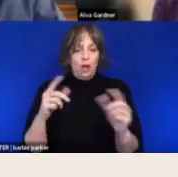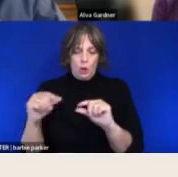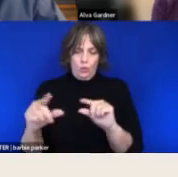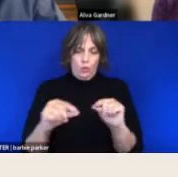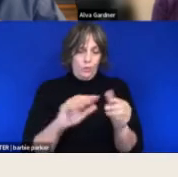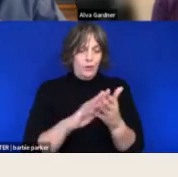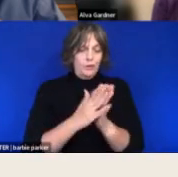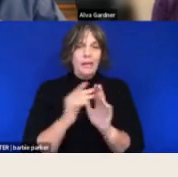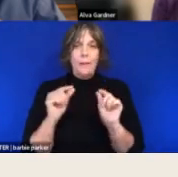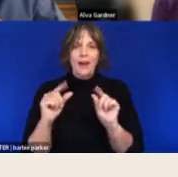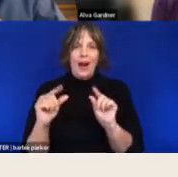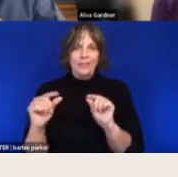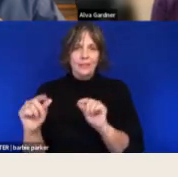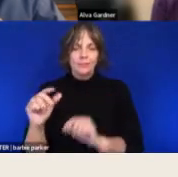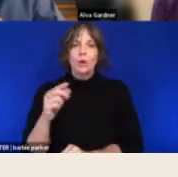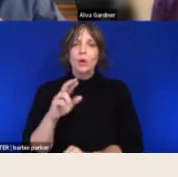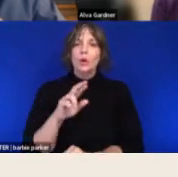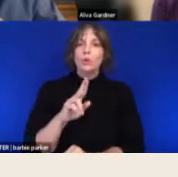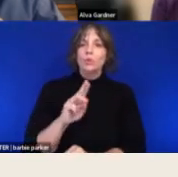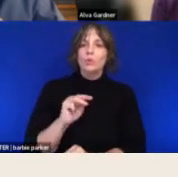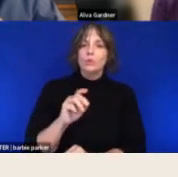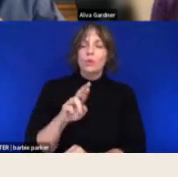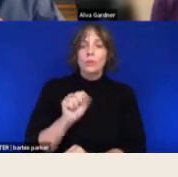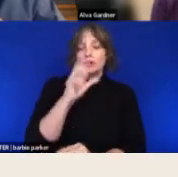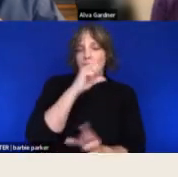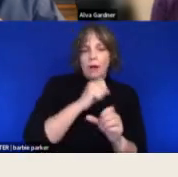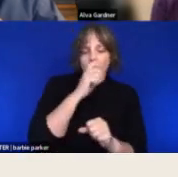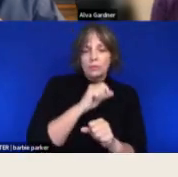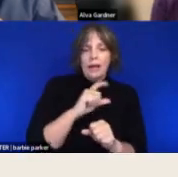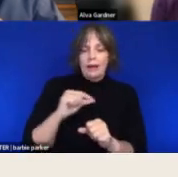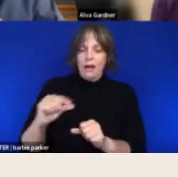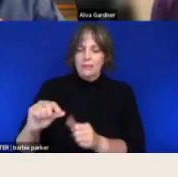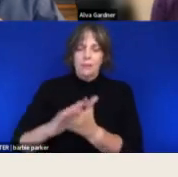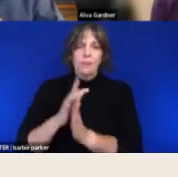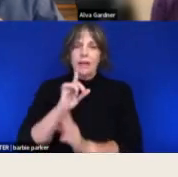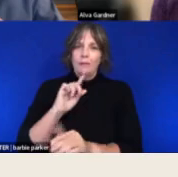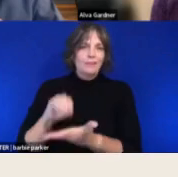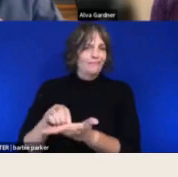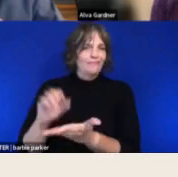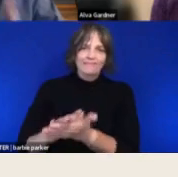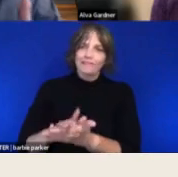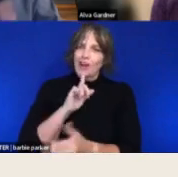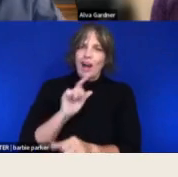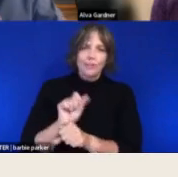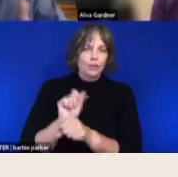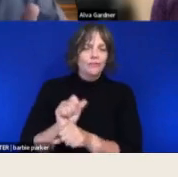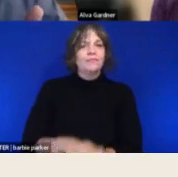gossip, and then gossip becomes gospel. So I can't tell you how many things Bob said that Bob